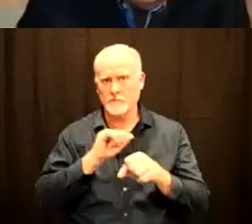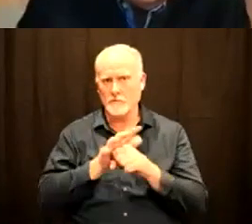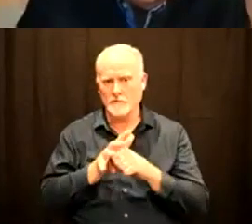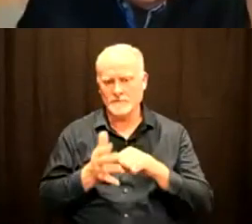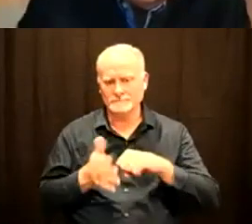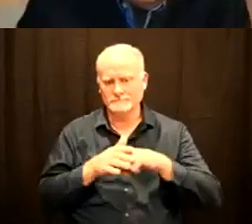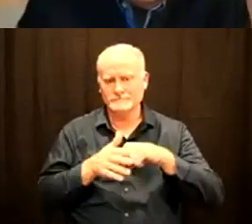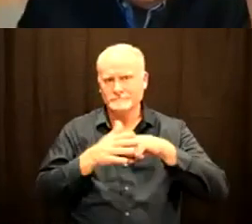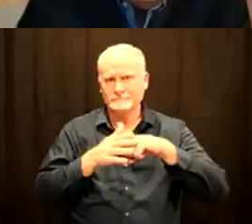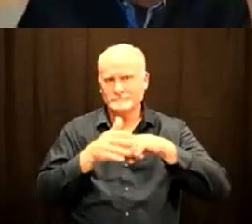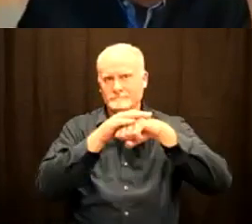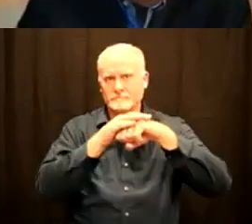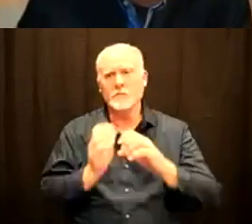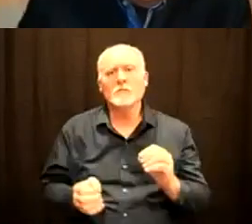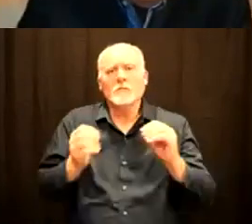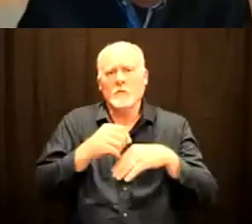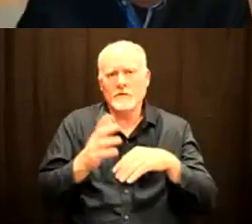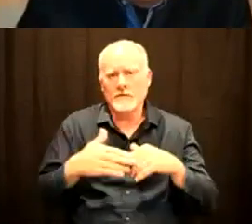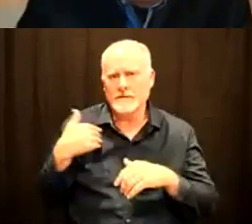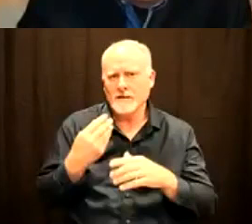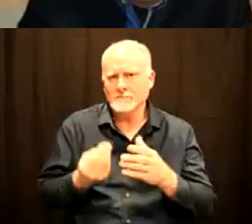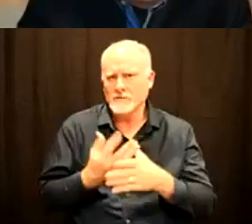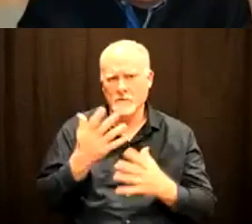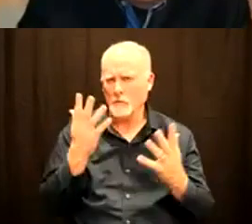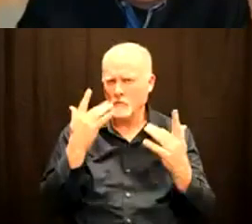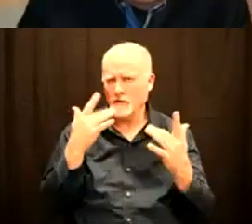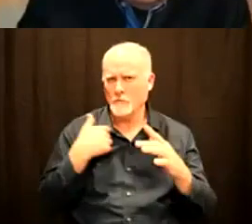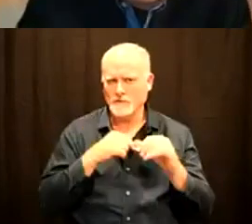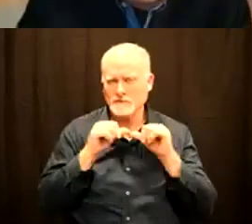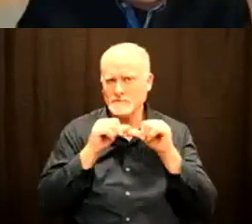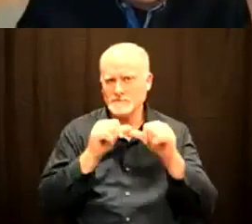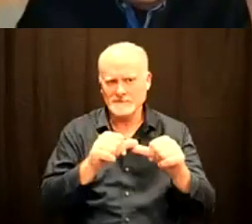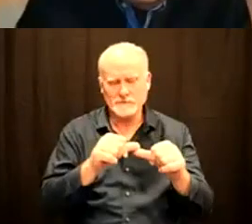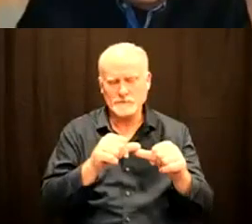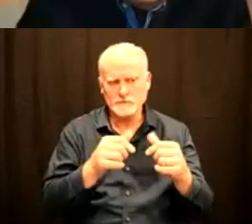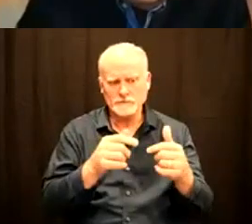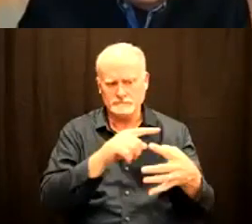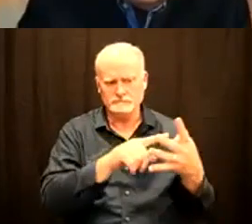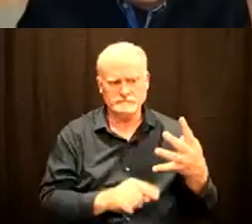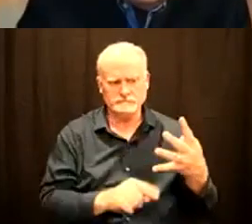more than we had last spring why would we continue to go in this way and part of that is because